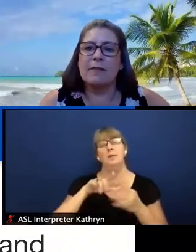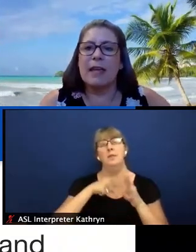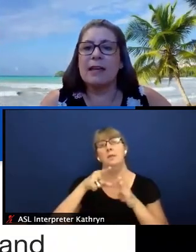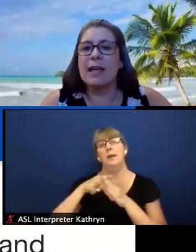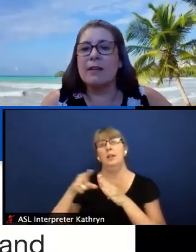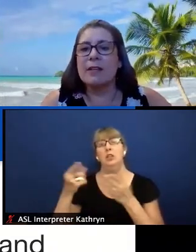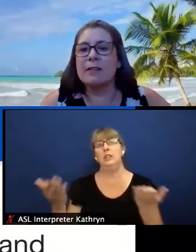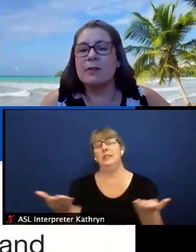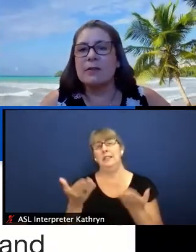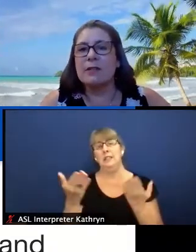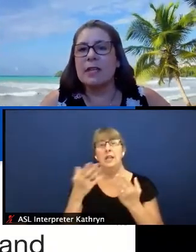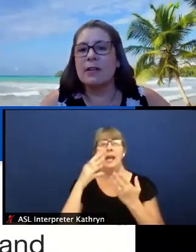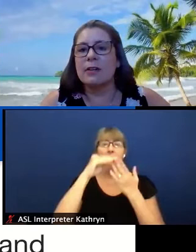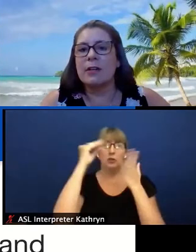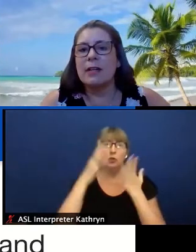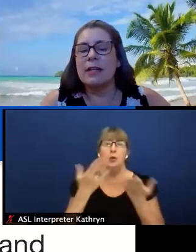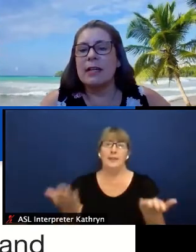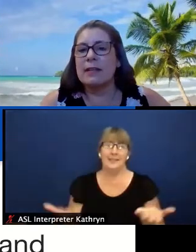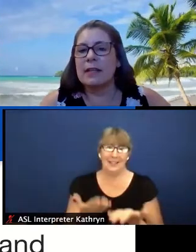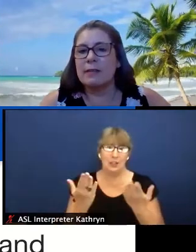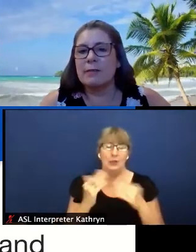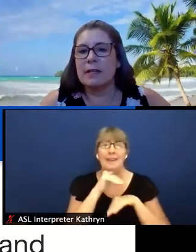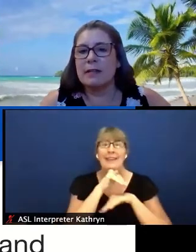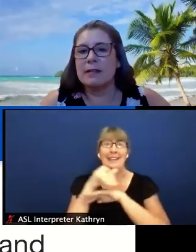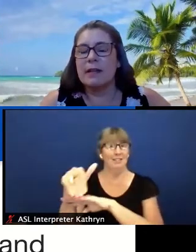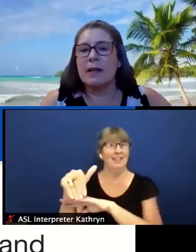and having the students here in the evenings.